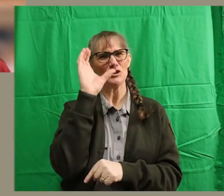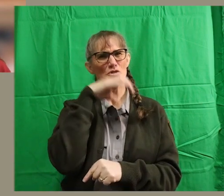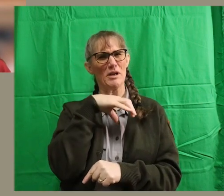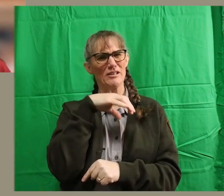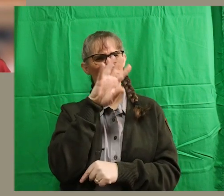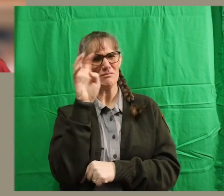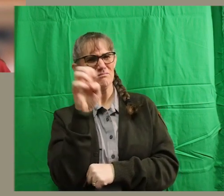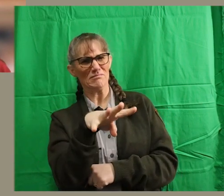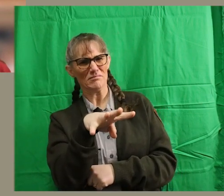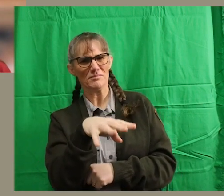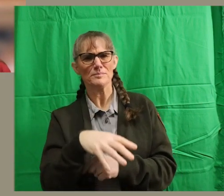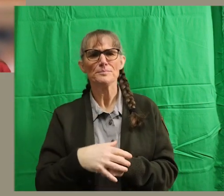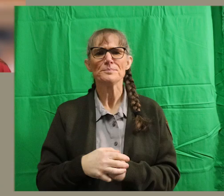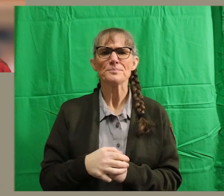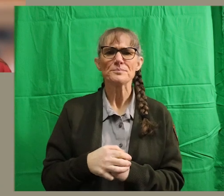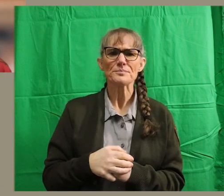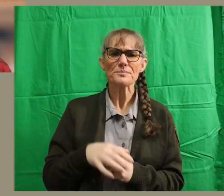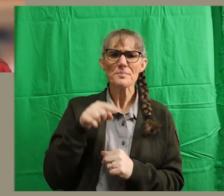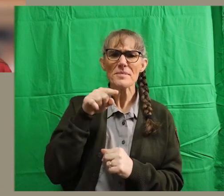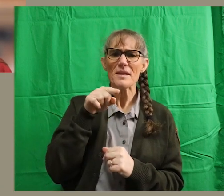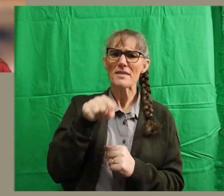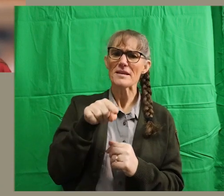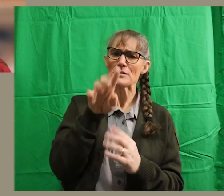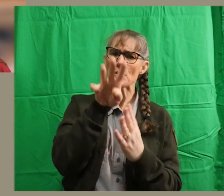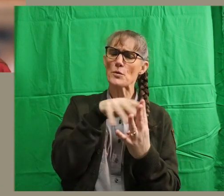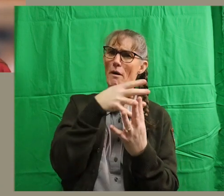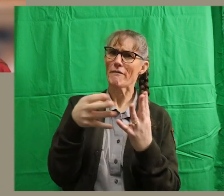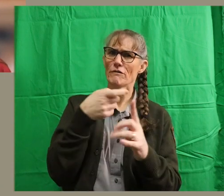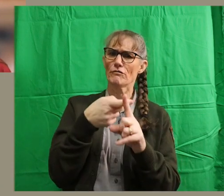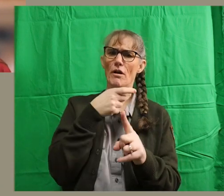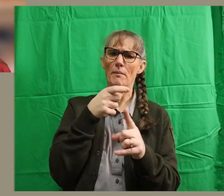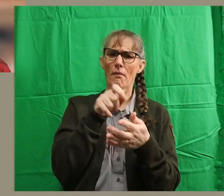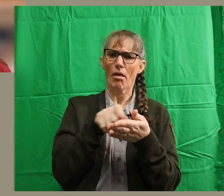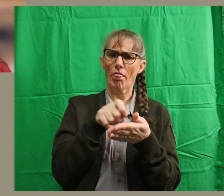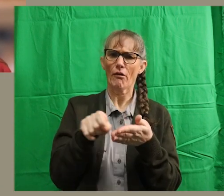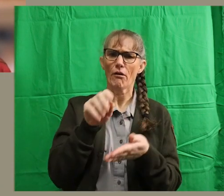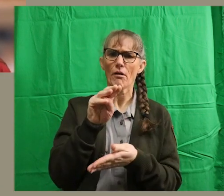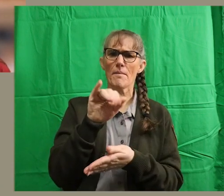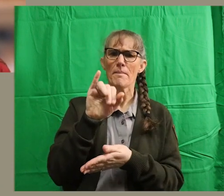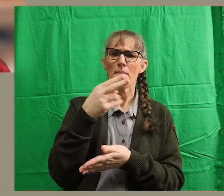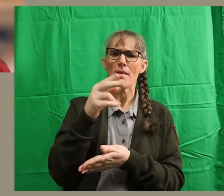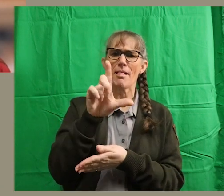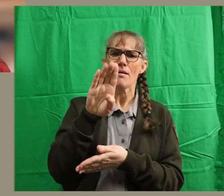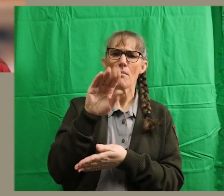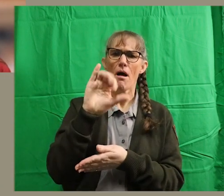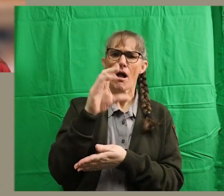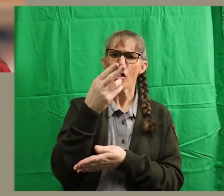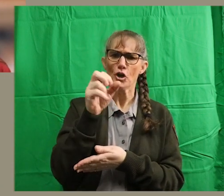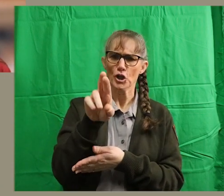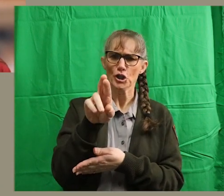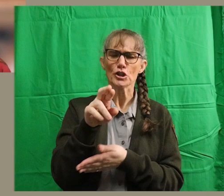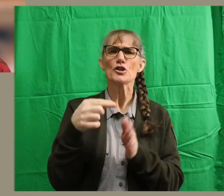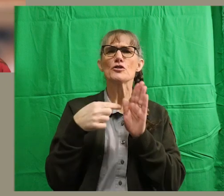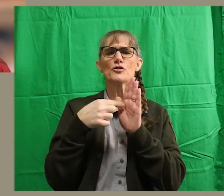question that we have here. And this plot is also from the Mihlbachler paper. And it's showing the,